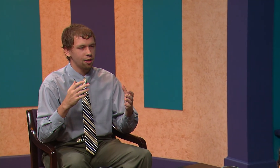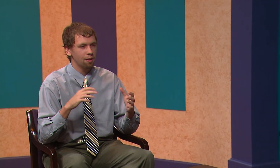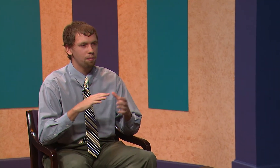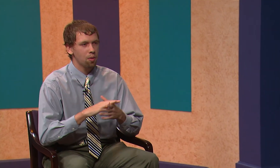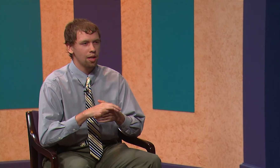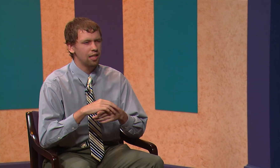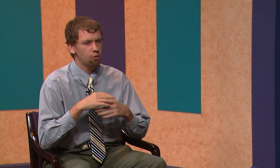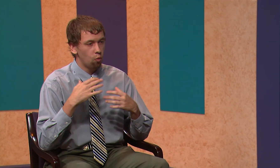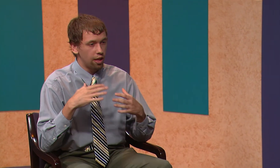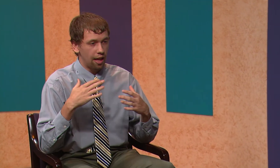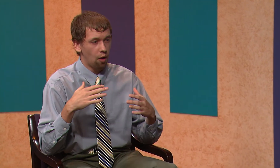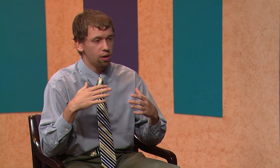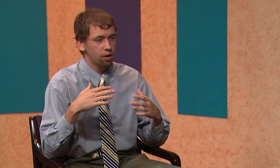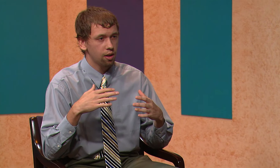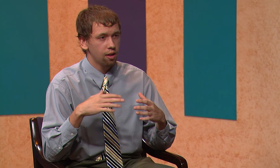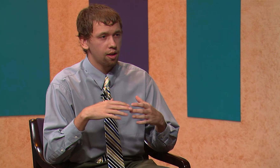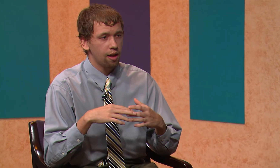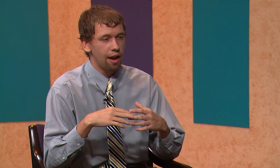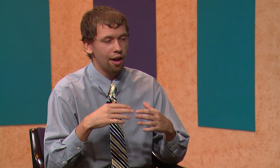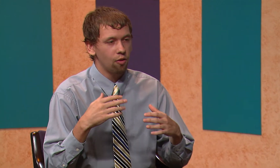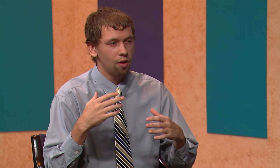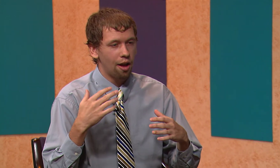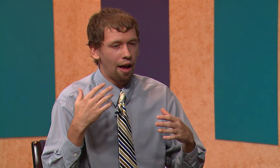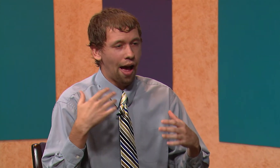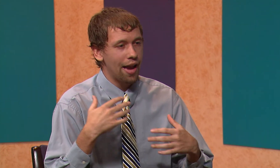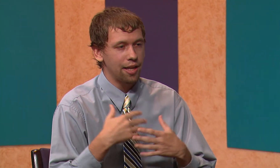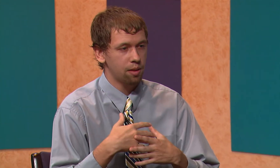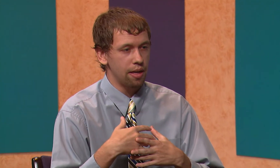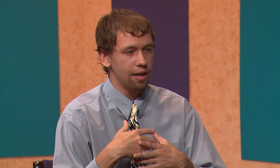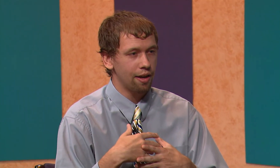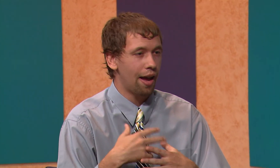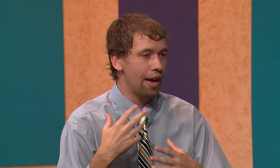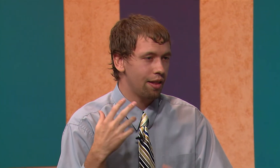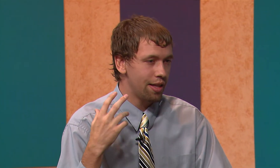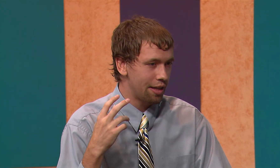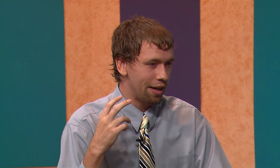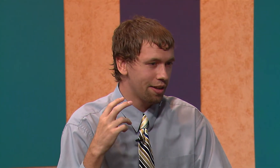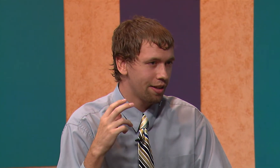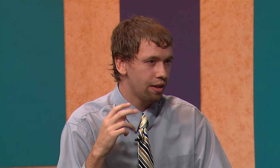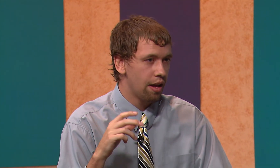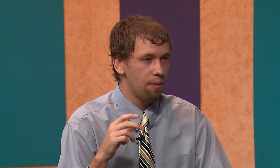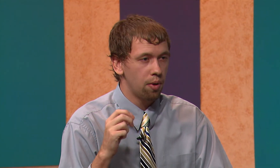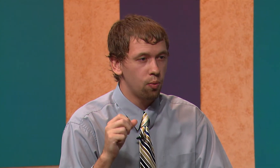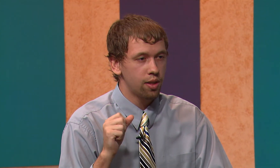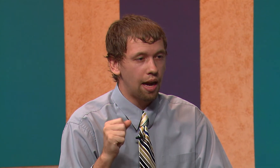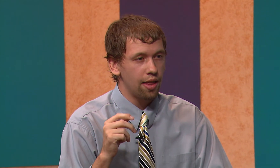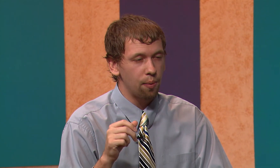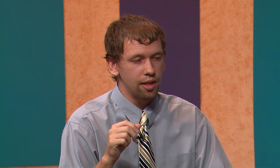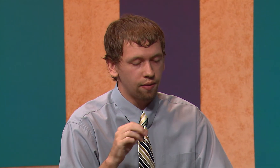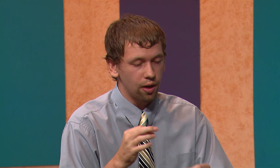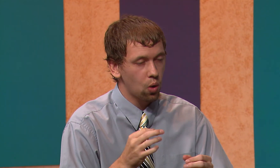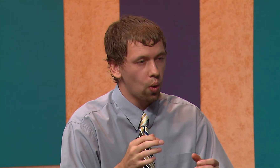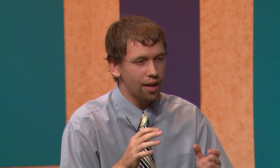Like, it’s really loud, and I hate speaking, I hate listening, but with sign language it’s